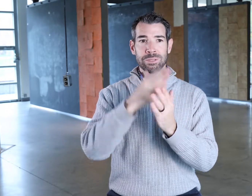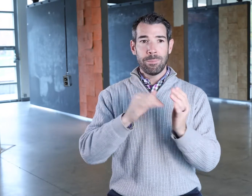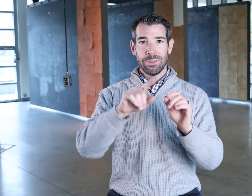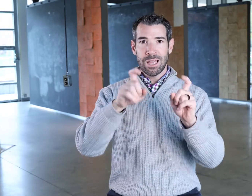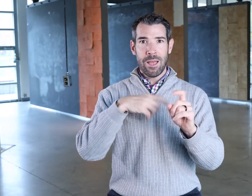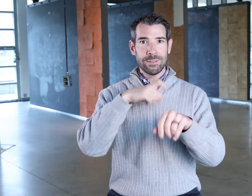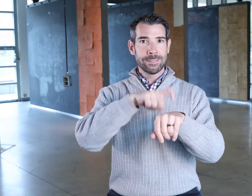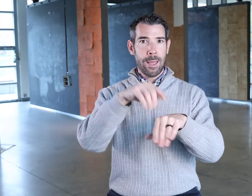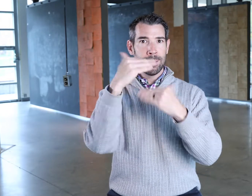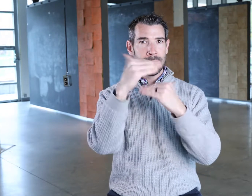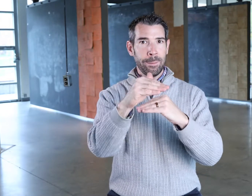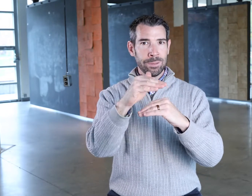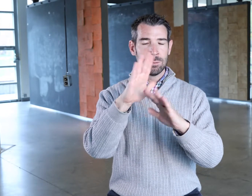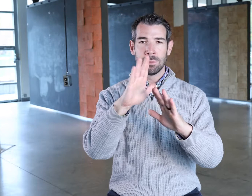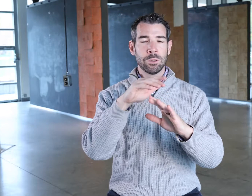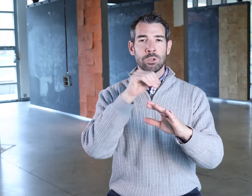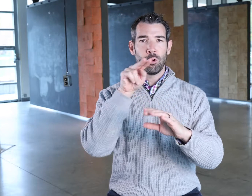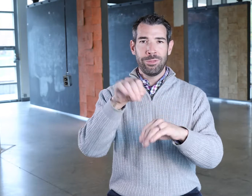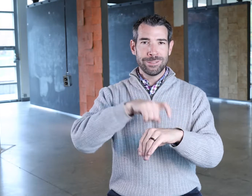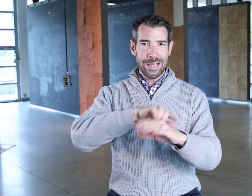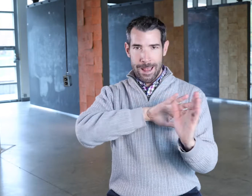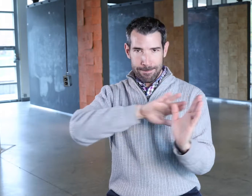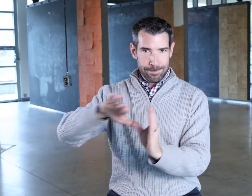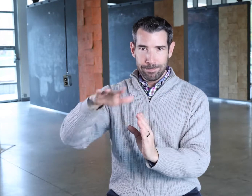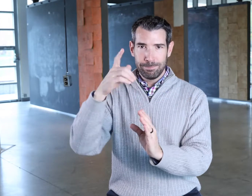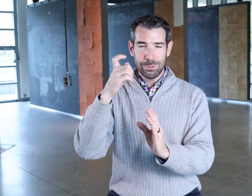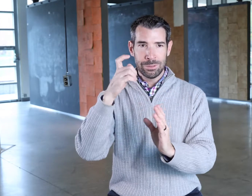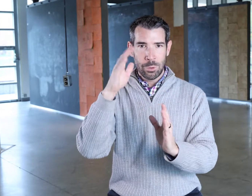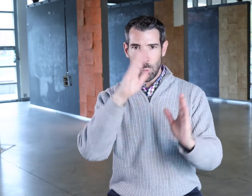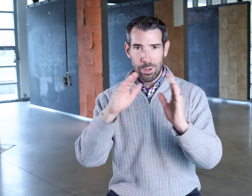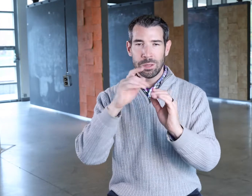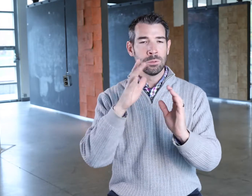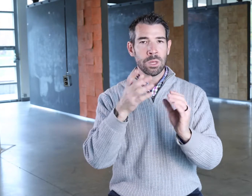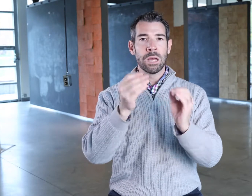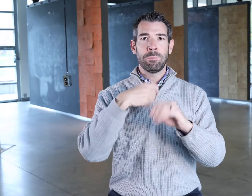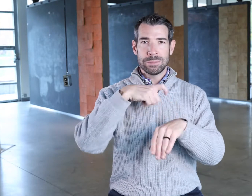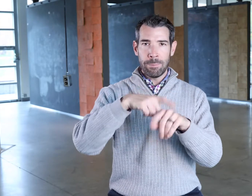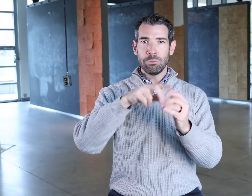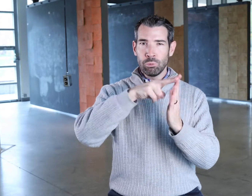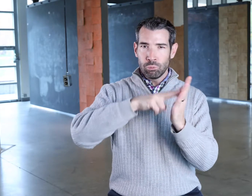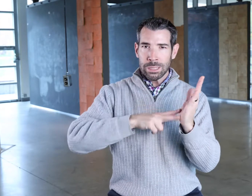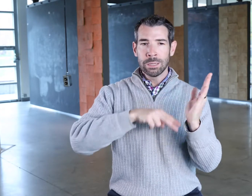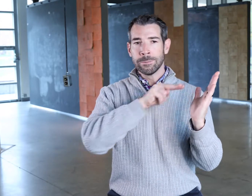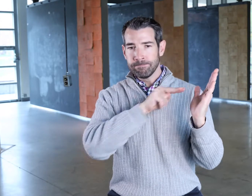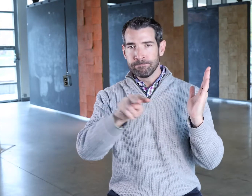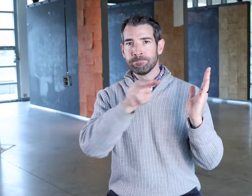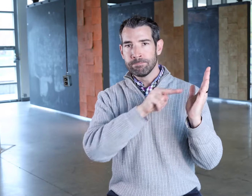Sometimes a test will have a time limit and I try not to look at the clock because I don't want to end up worrying.